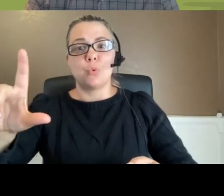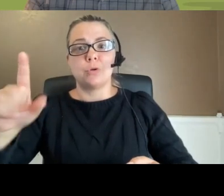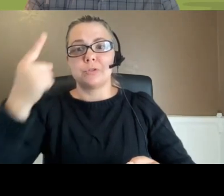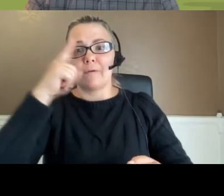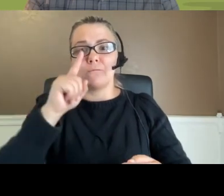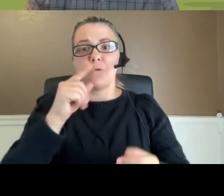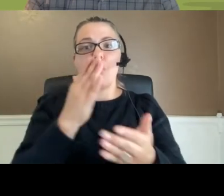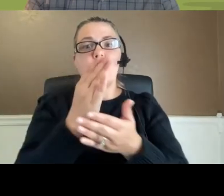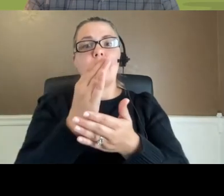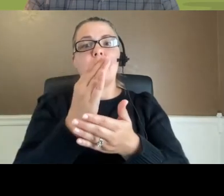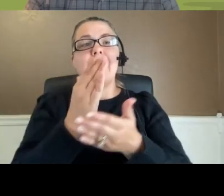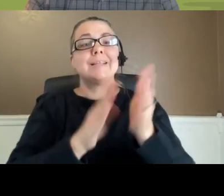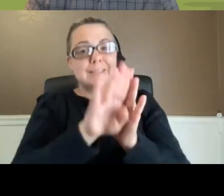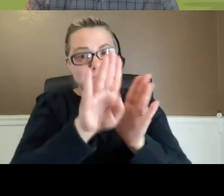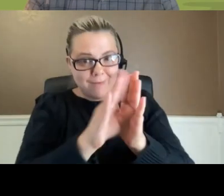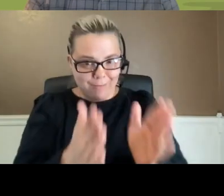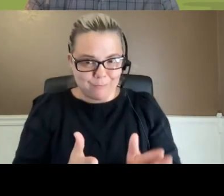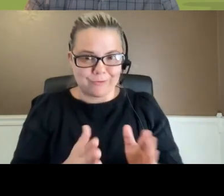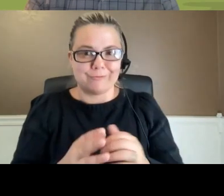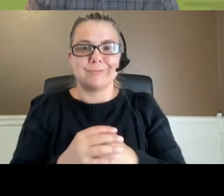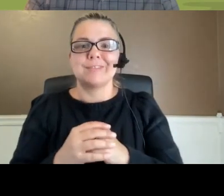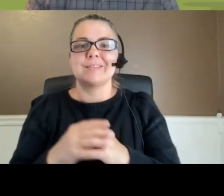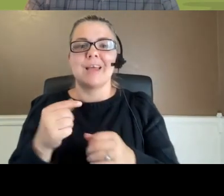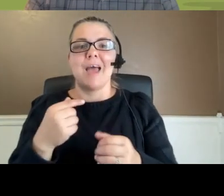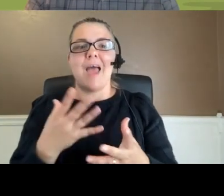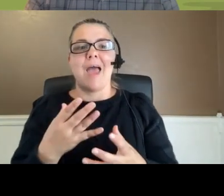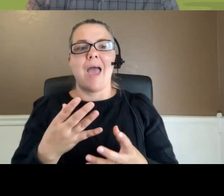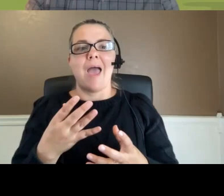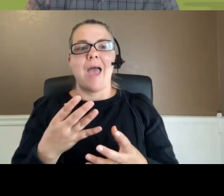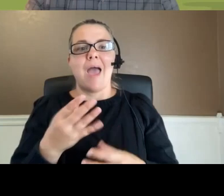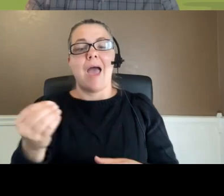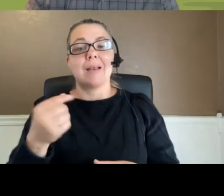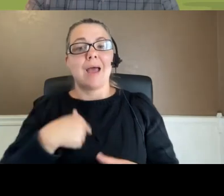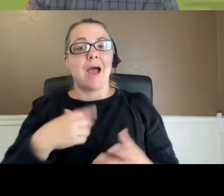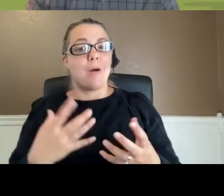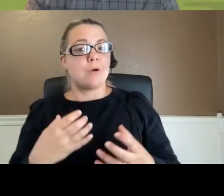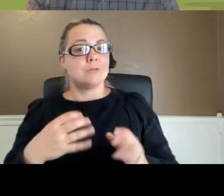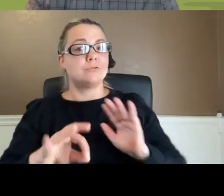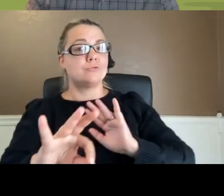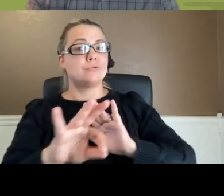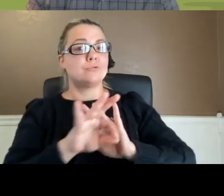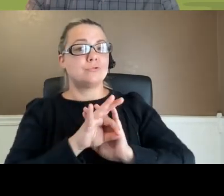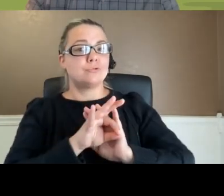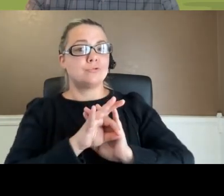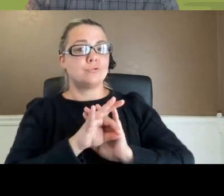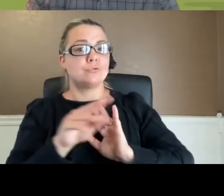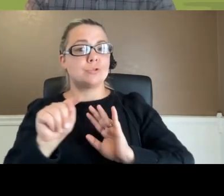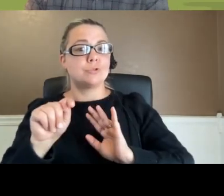and I'm going to choose, and I am going to come to a tool that's really useful. Now this is a tool